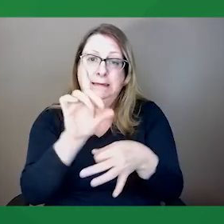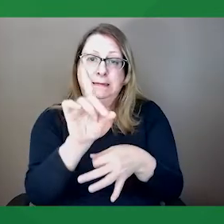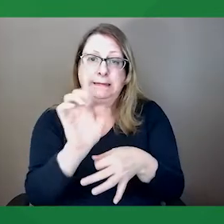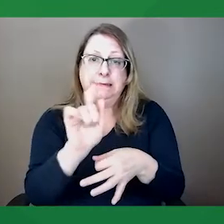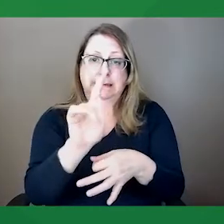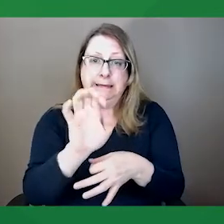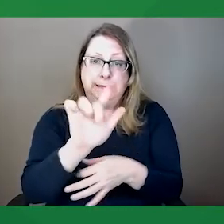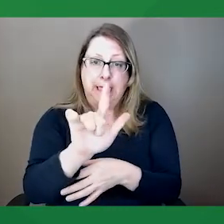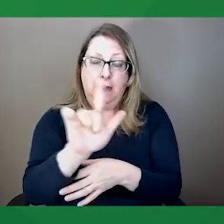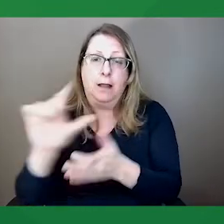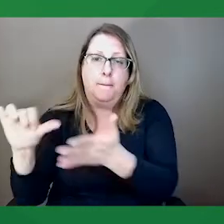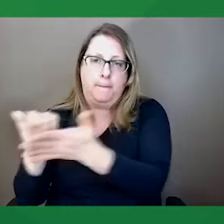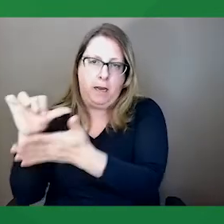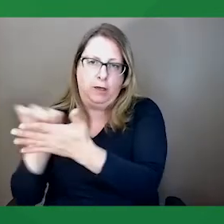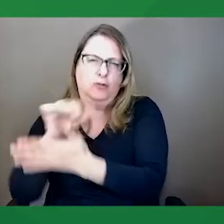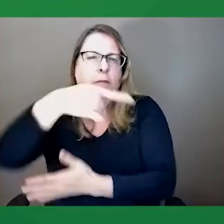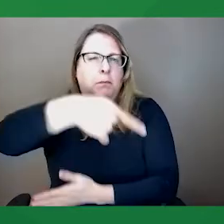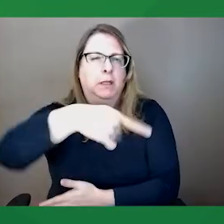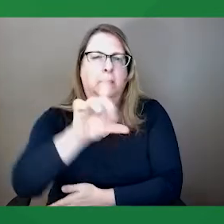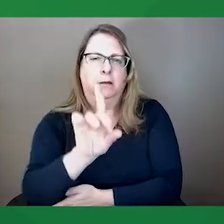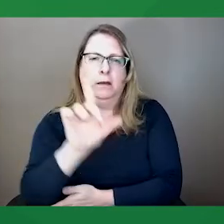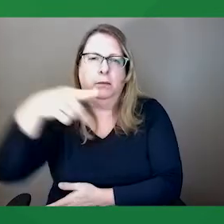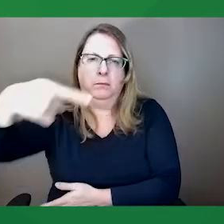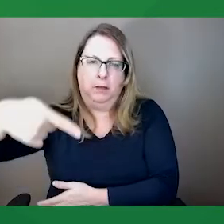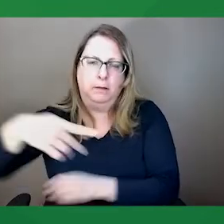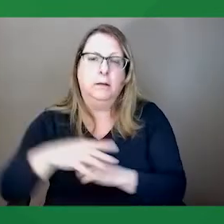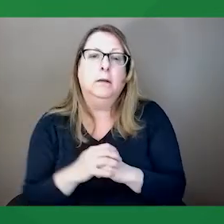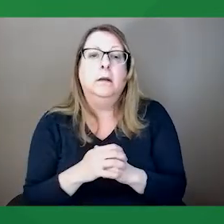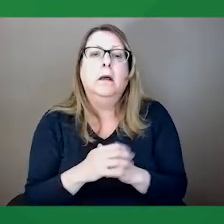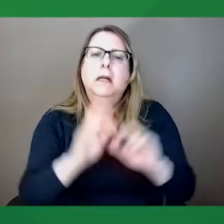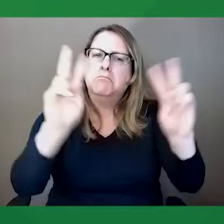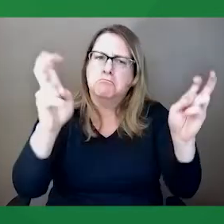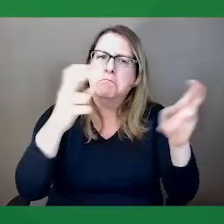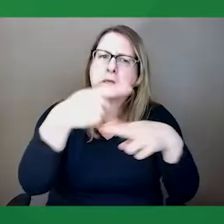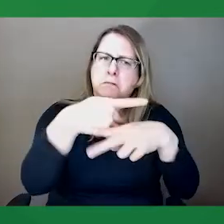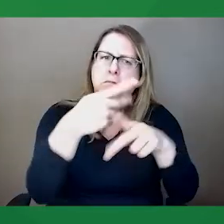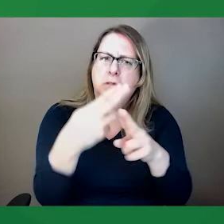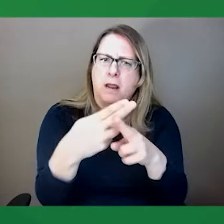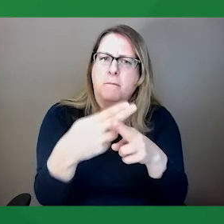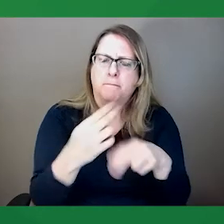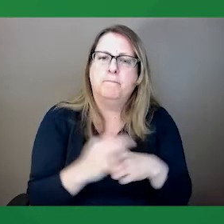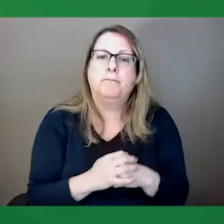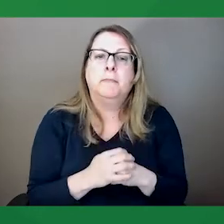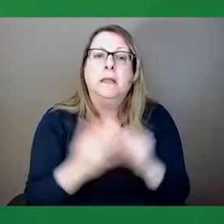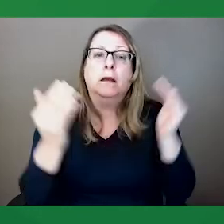Yeah, product detail page. So that page, typically we use the product name for it.